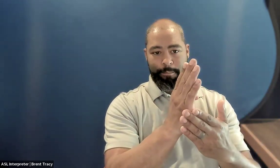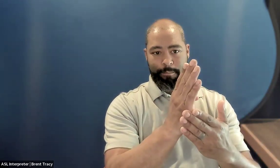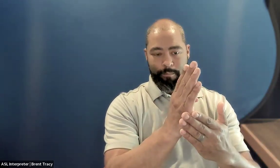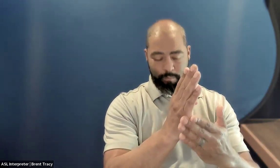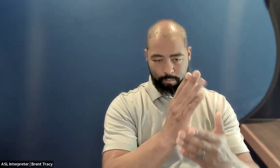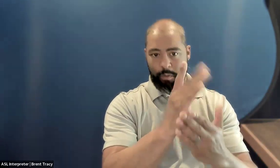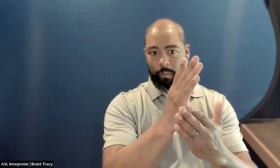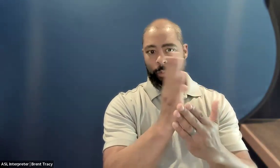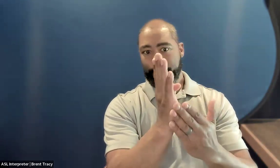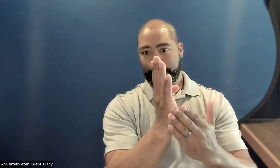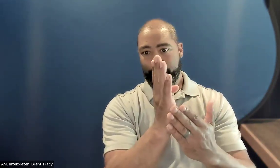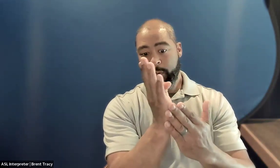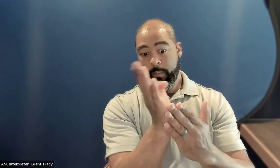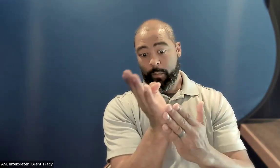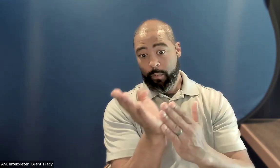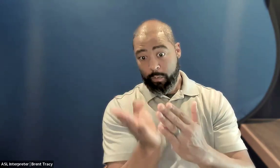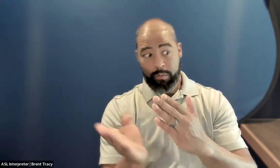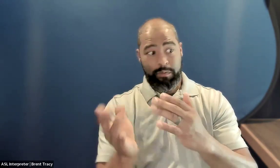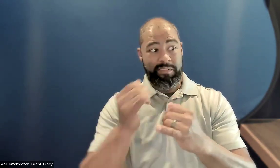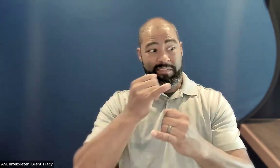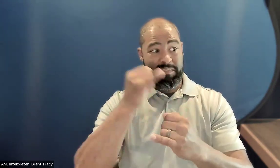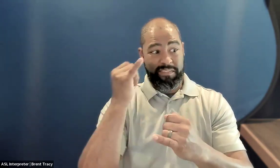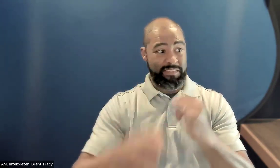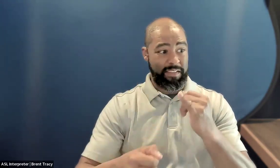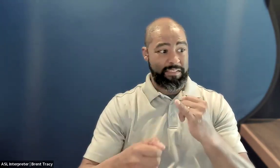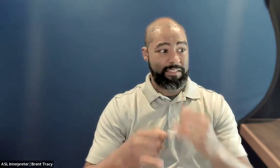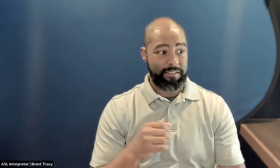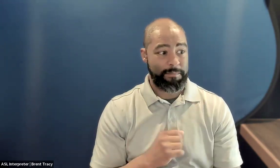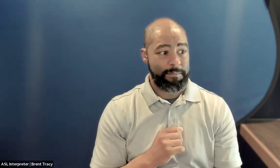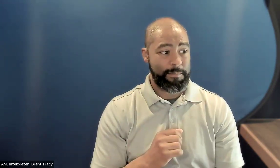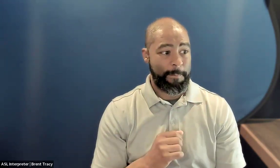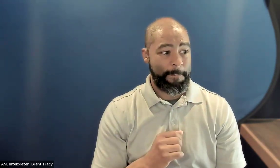The output starts by providing project level scores.